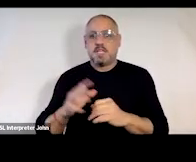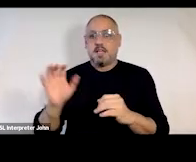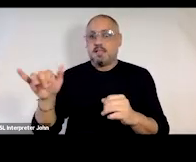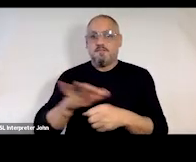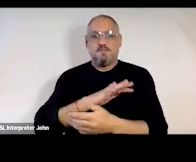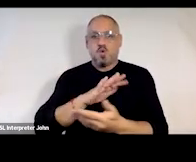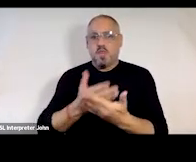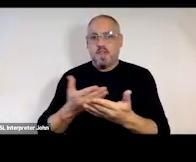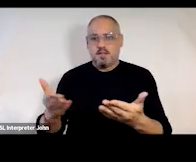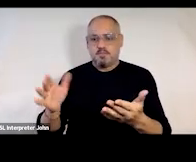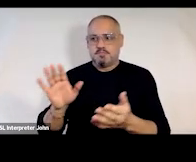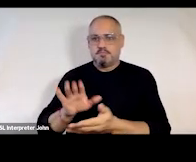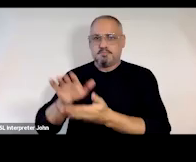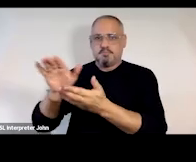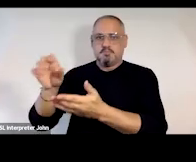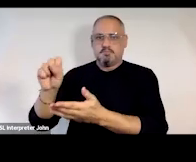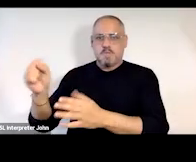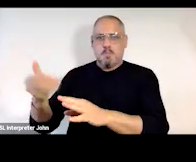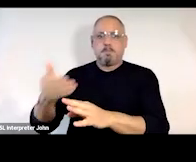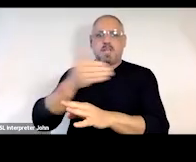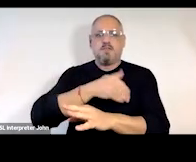to Social Security before the 60 day deadline.